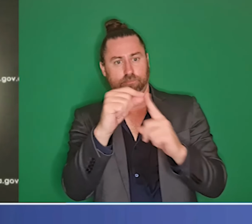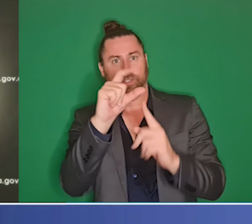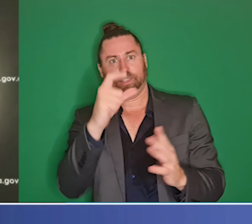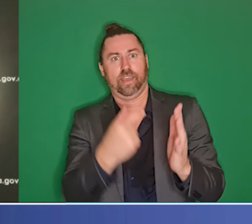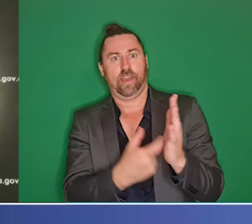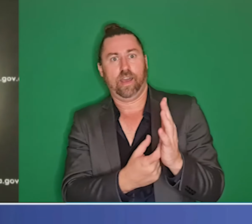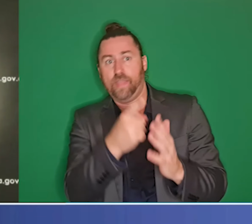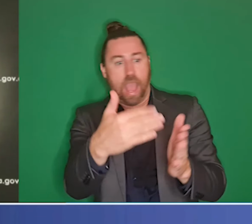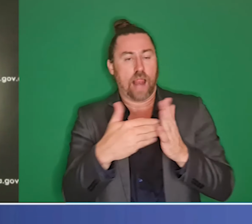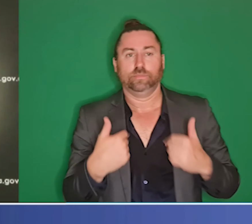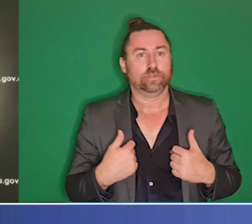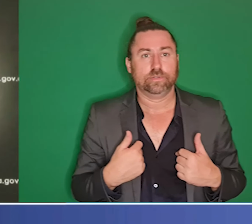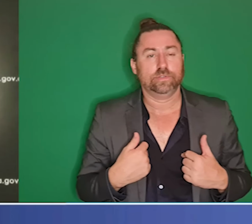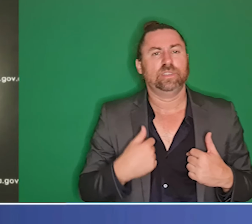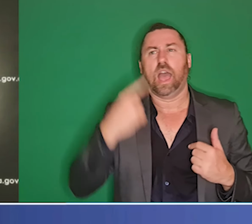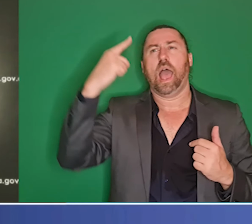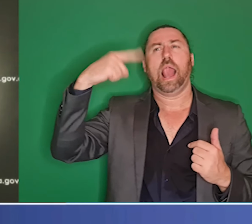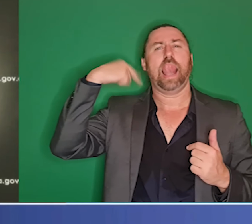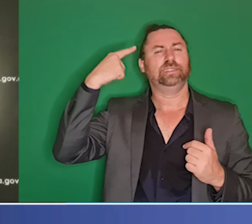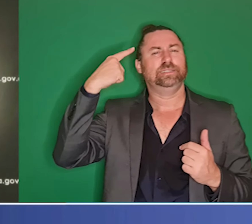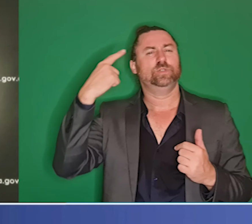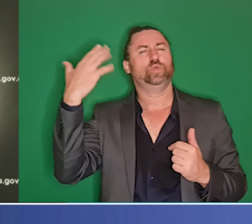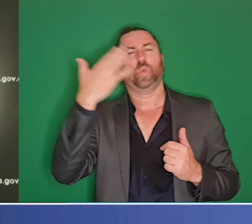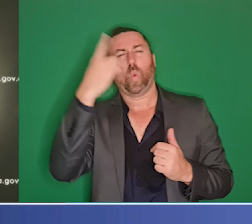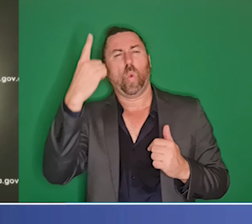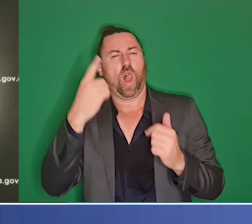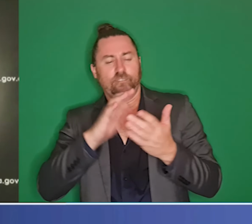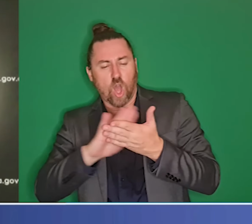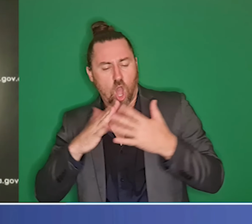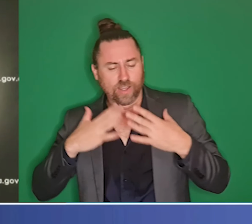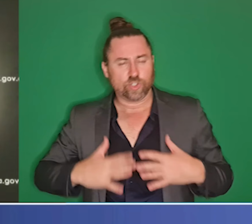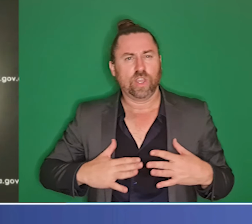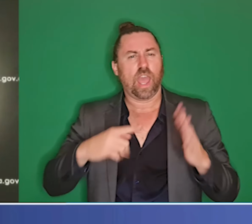The London School of Hygiene and Tropical Medicine has identified Australia